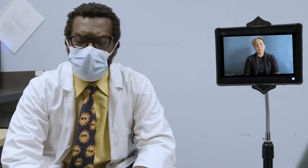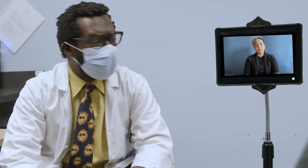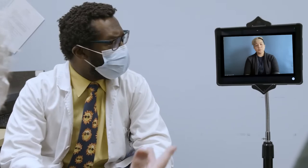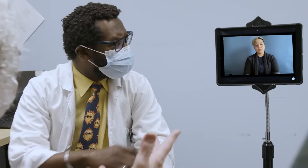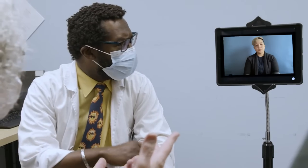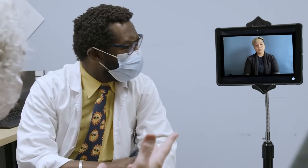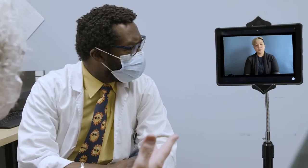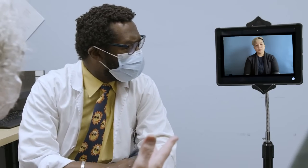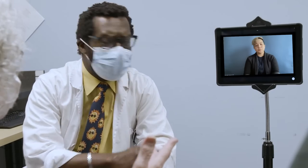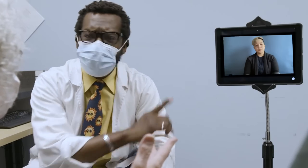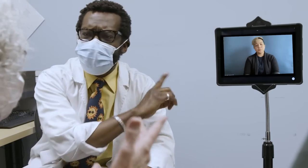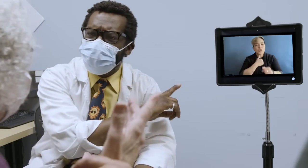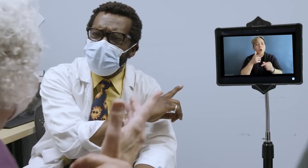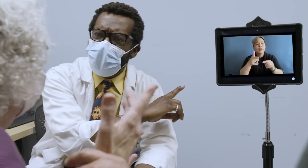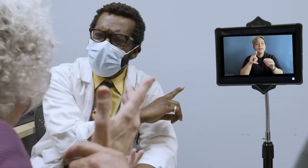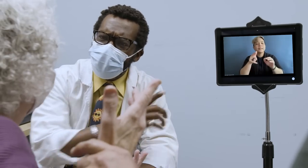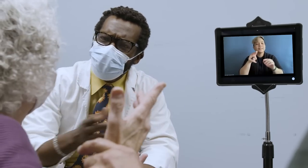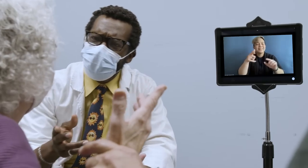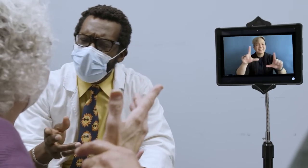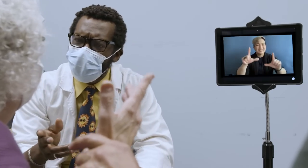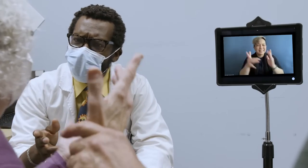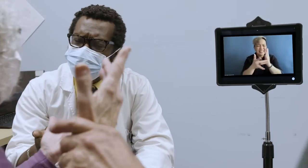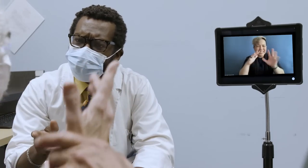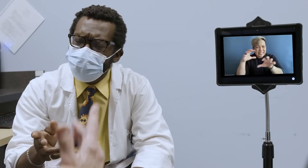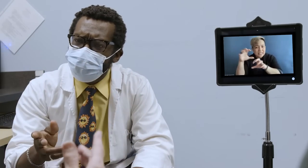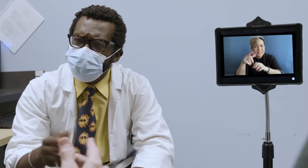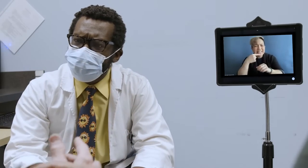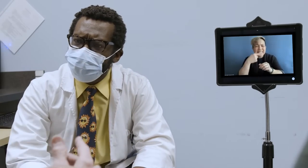I’m sorry…the sound cut out. You have a question about what?